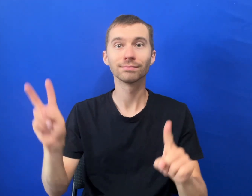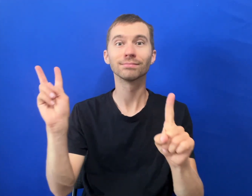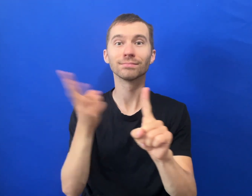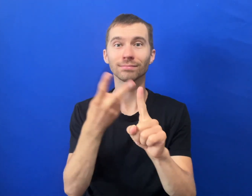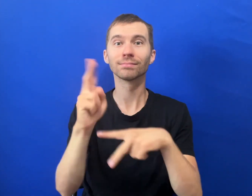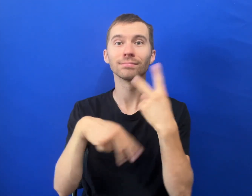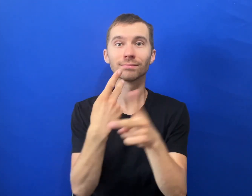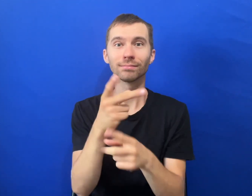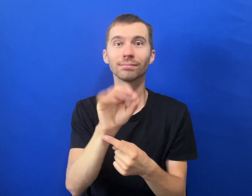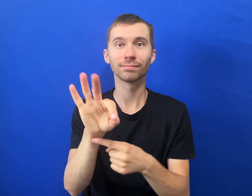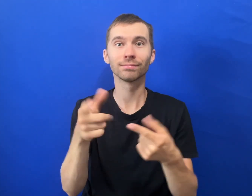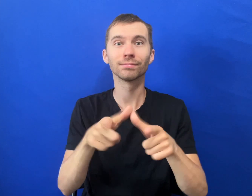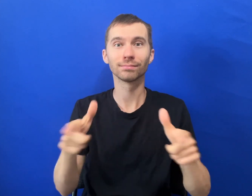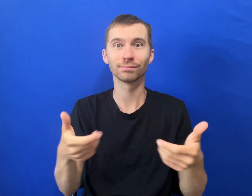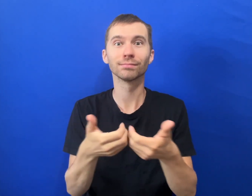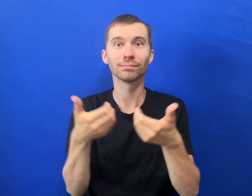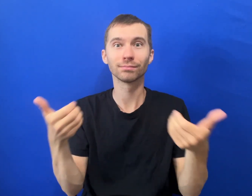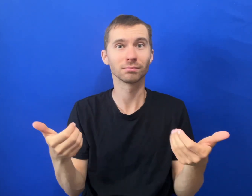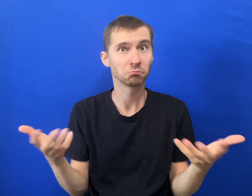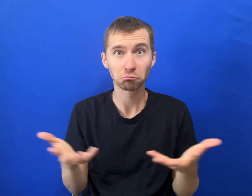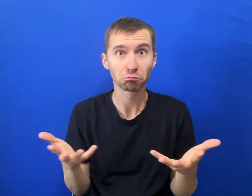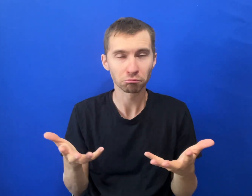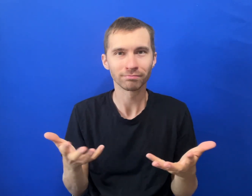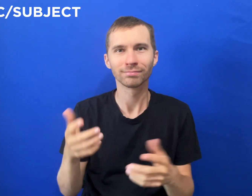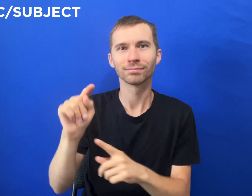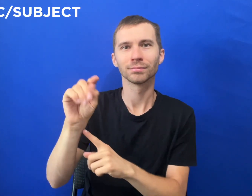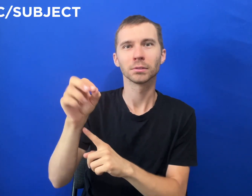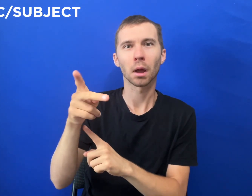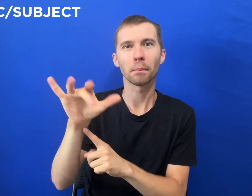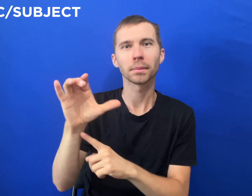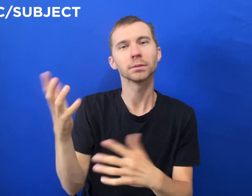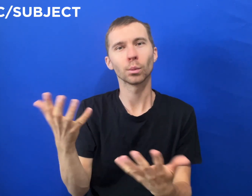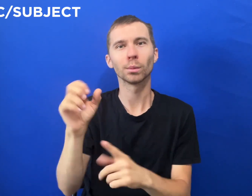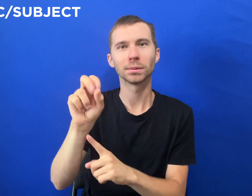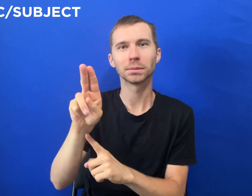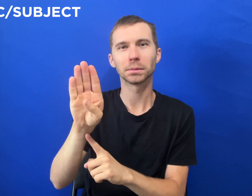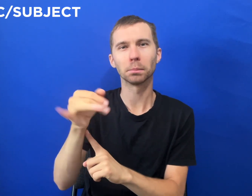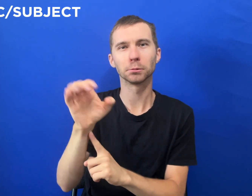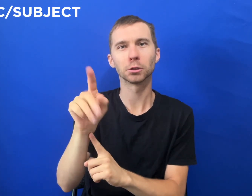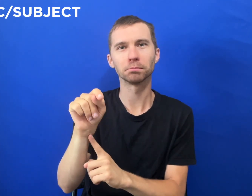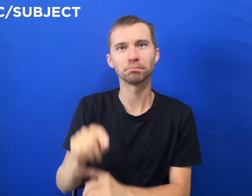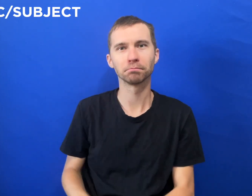The second type of language separation is called "topic/subject".